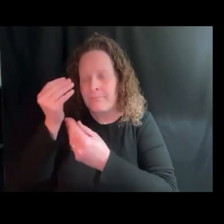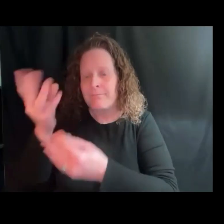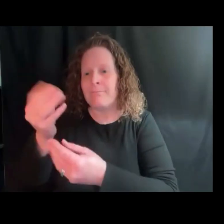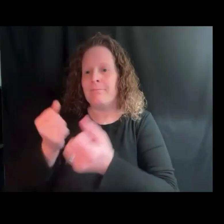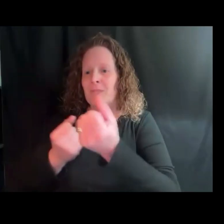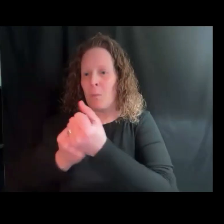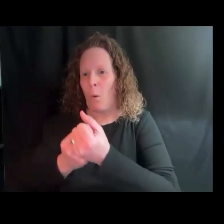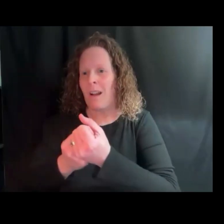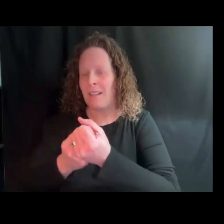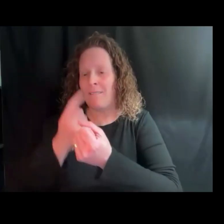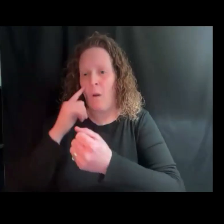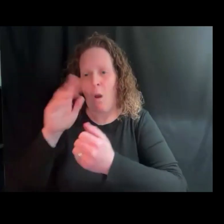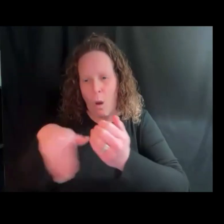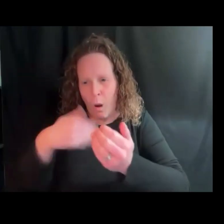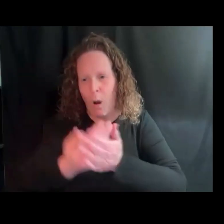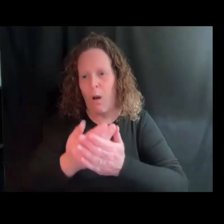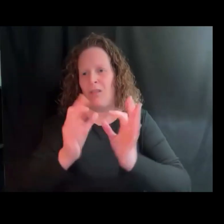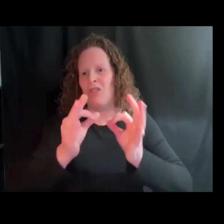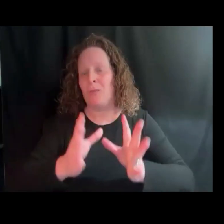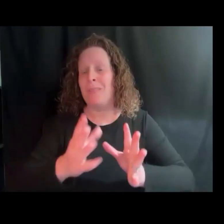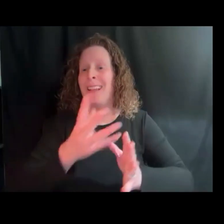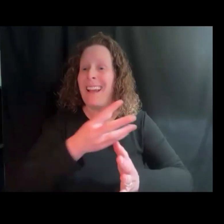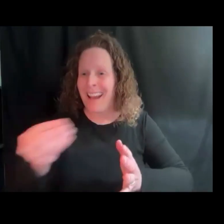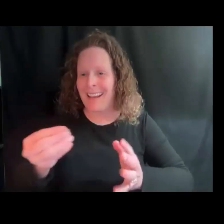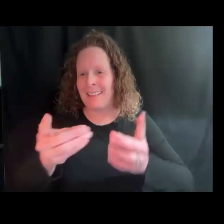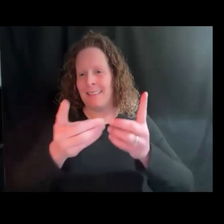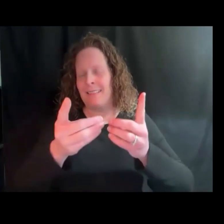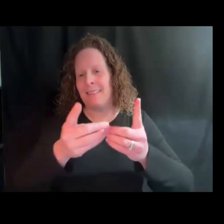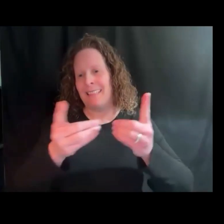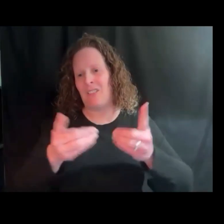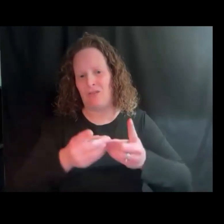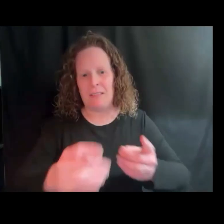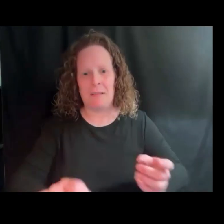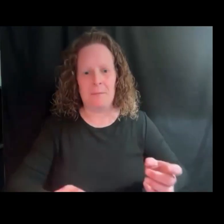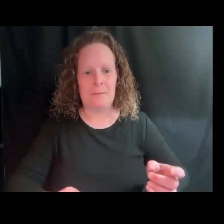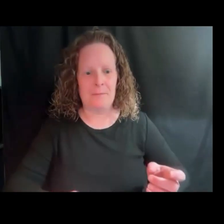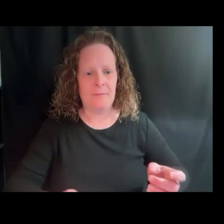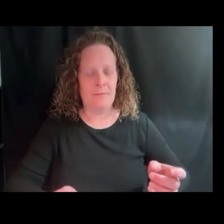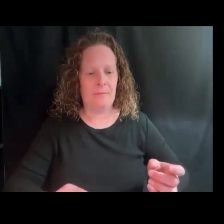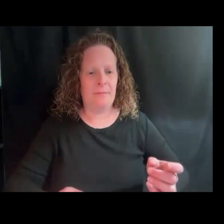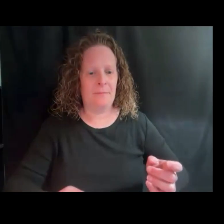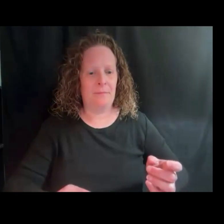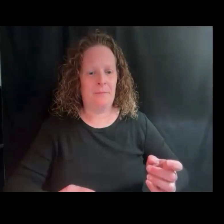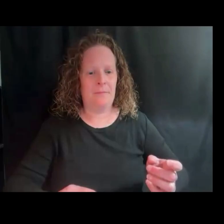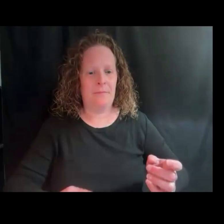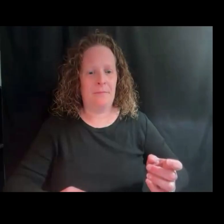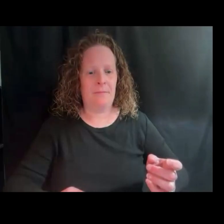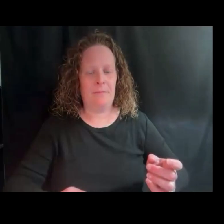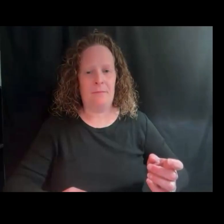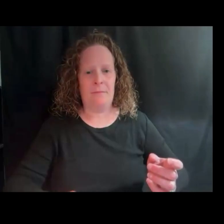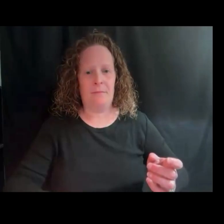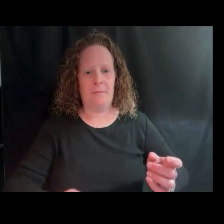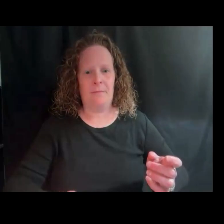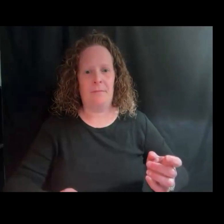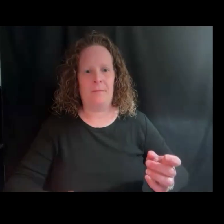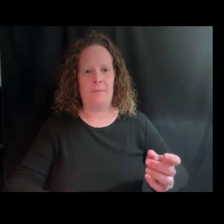provide you support to provide you tips to make things easier and more effective to work with